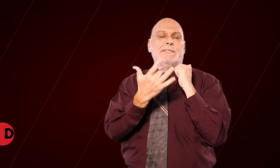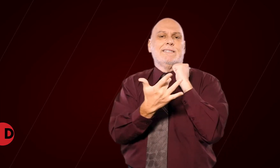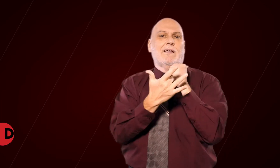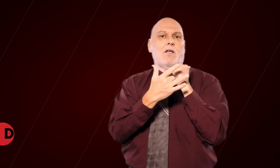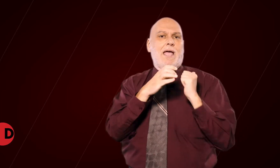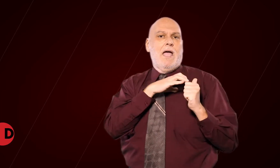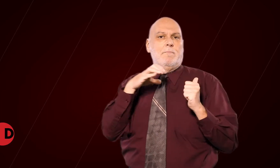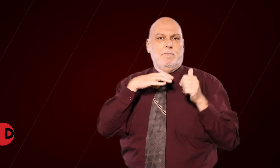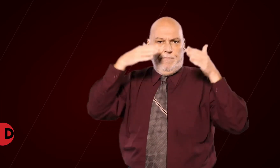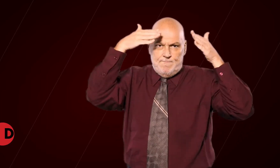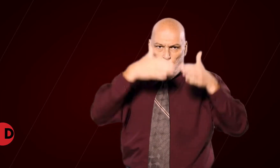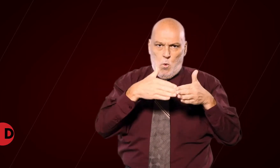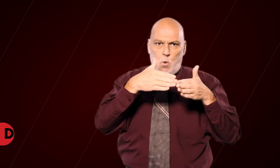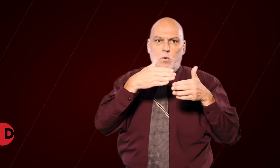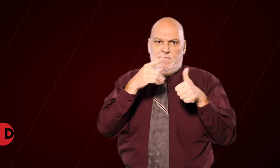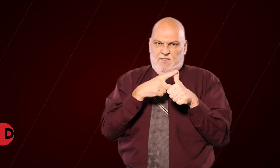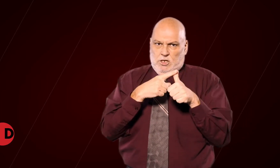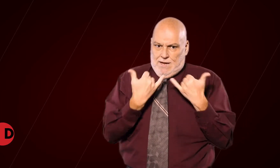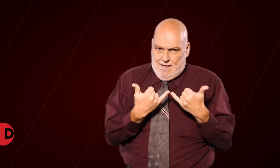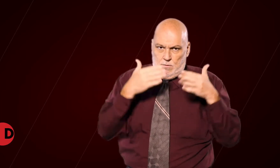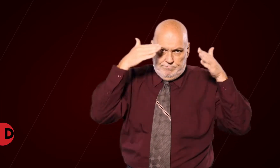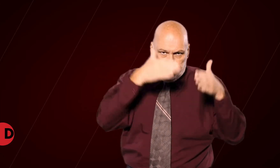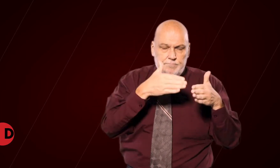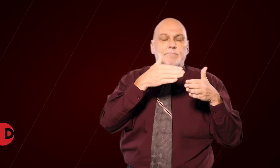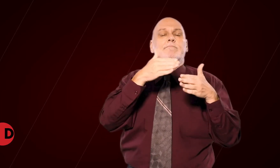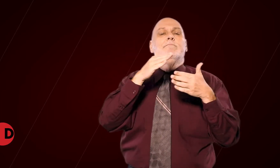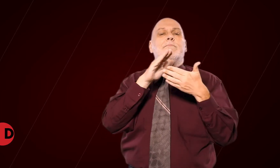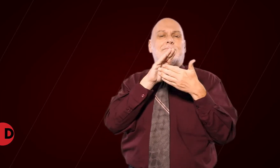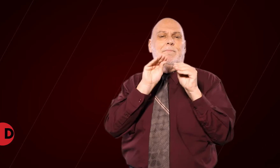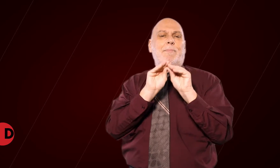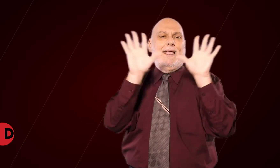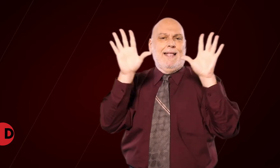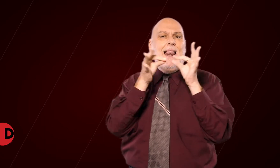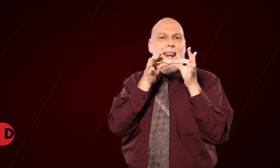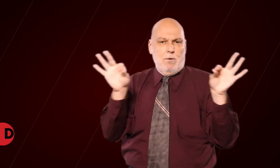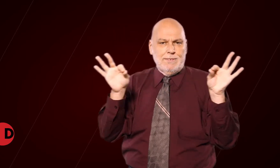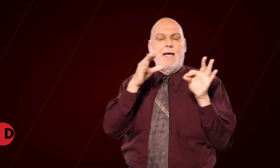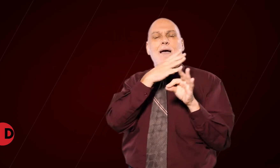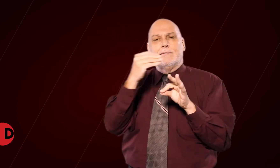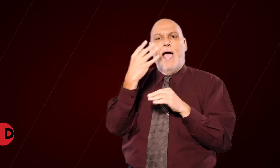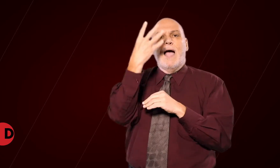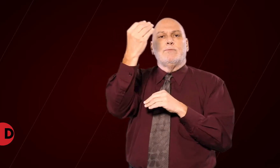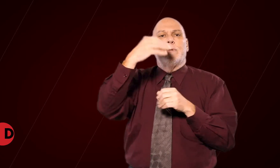on plain language and outdoor spaces.